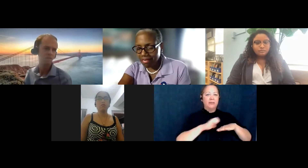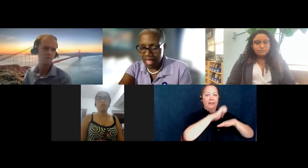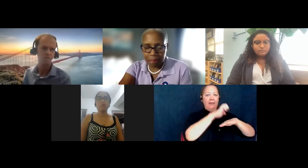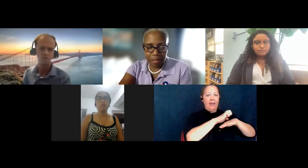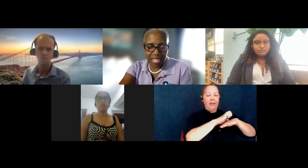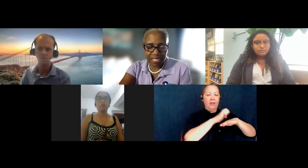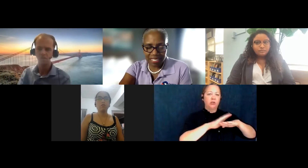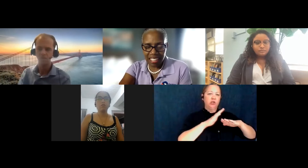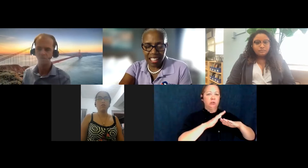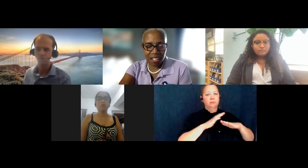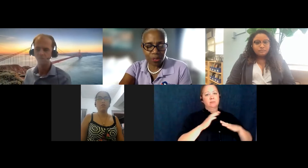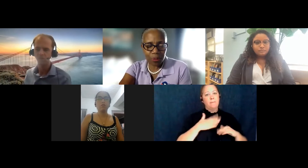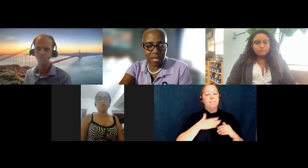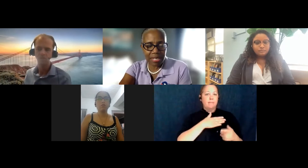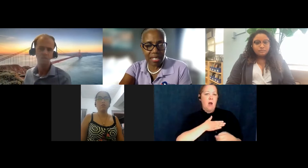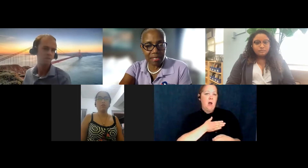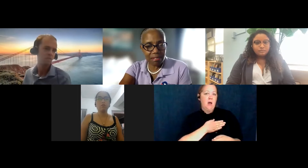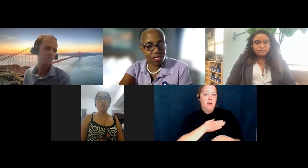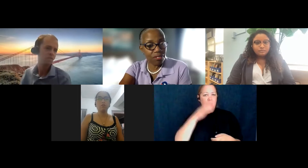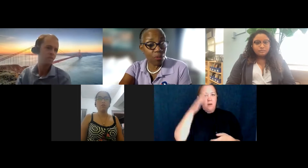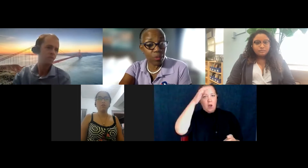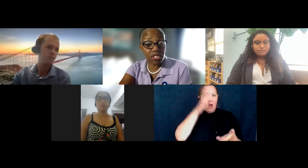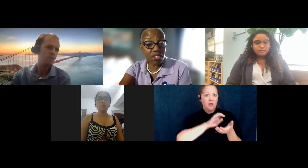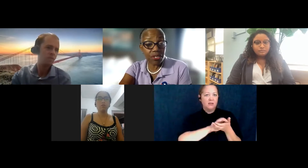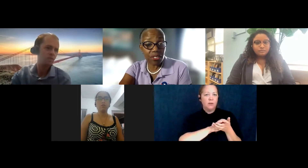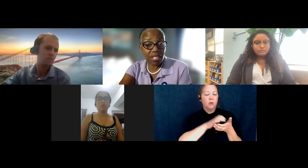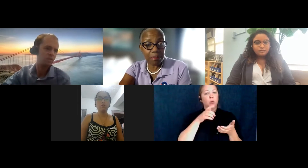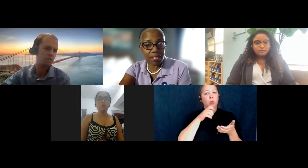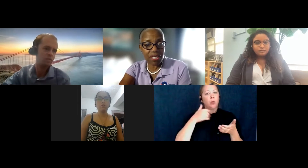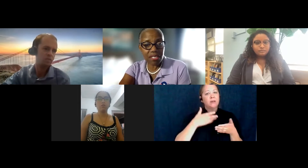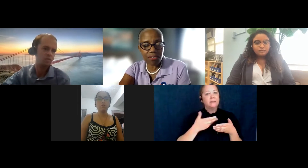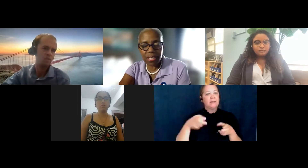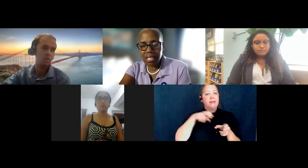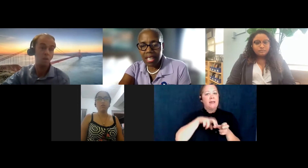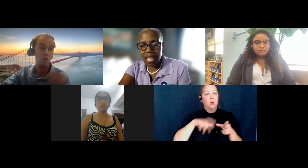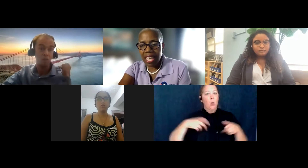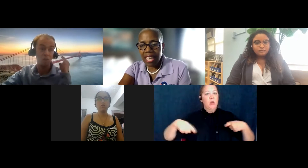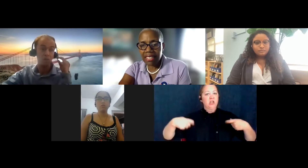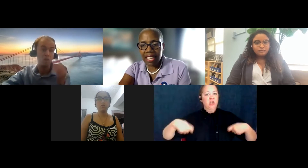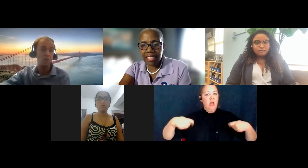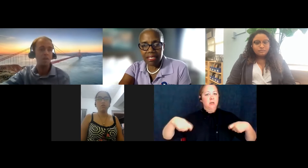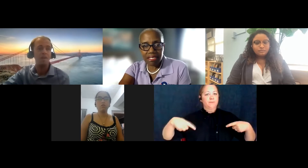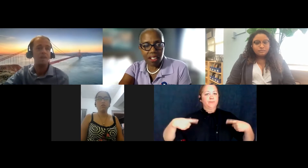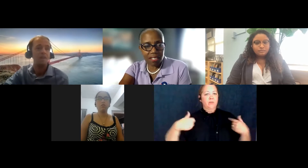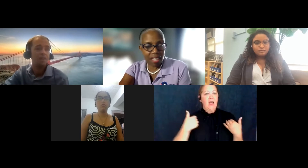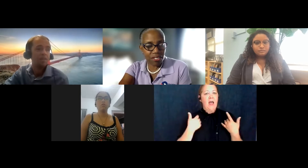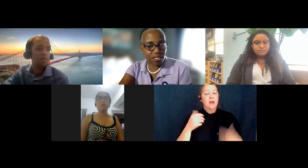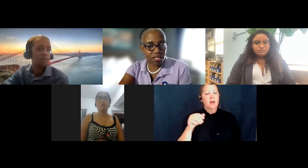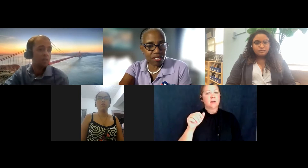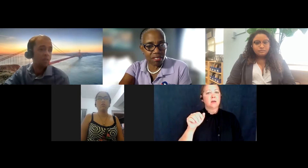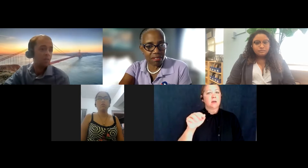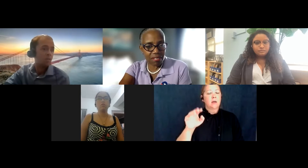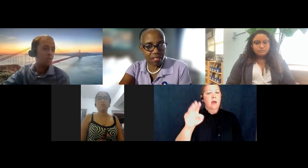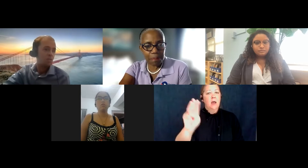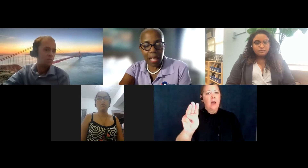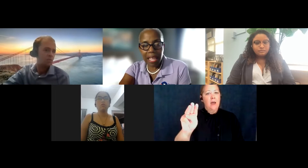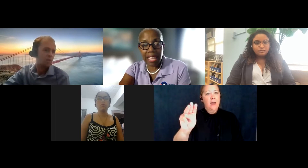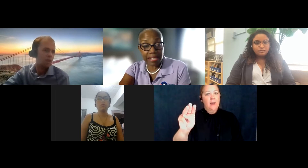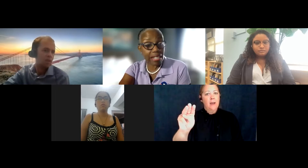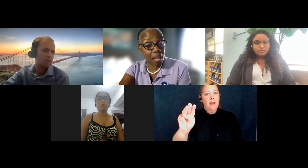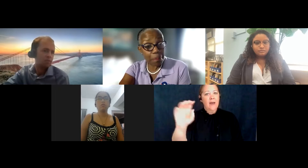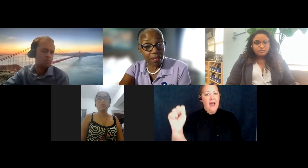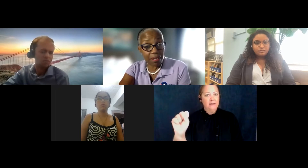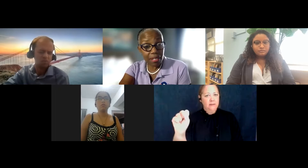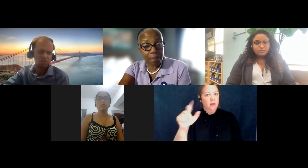husband who was a wheelchair user. I knew that you could apply as a couple, but